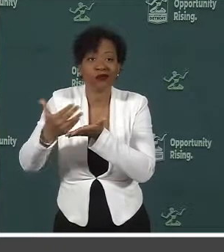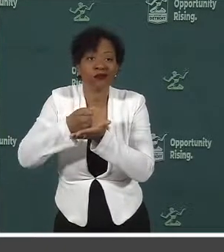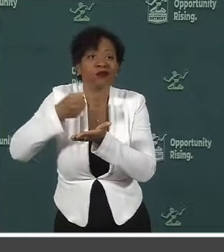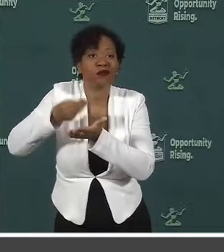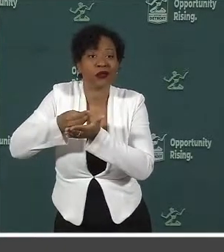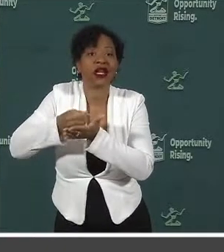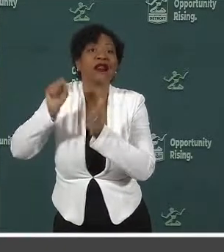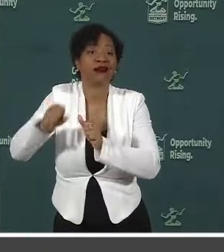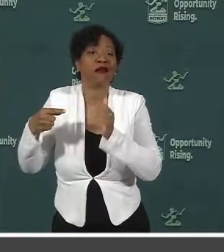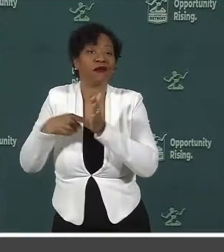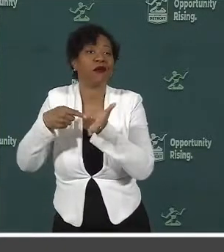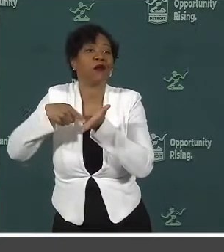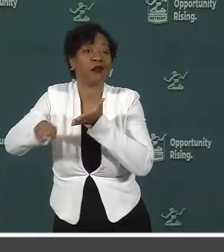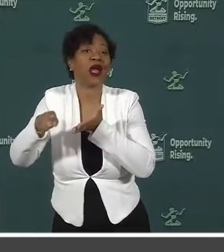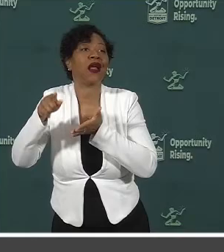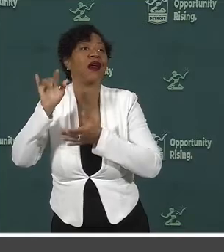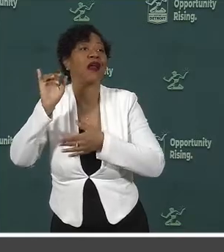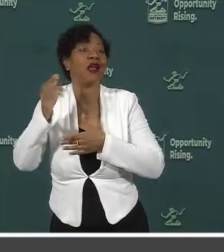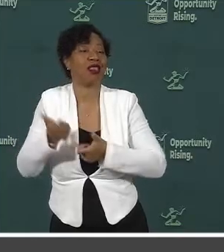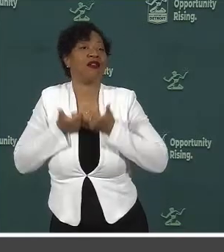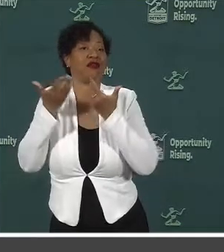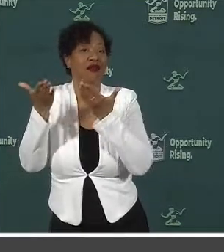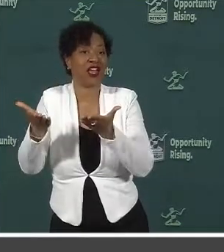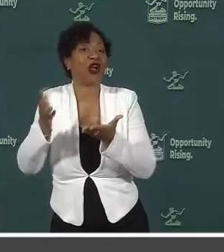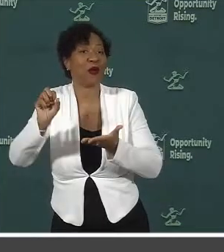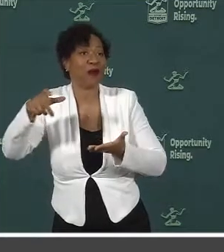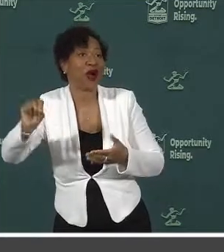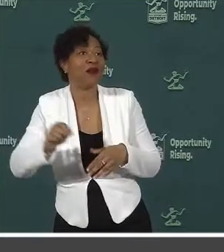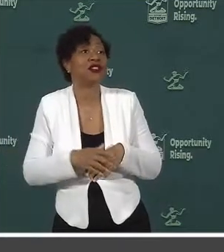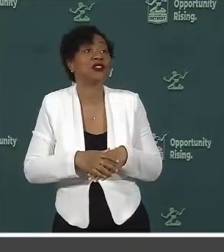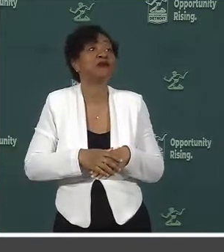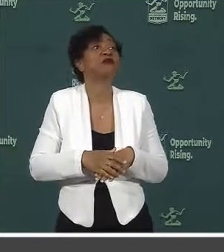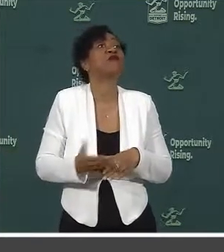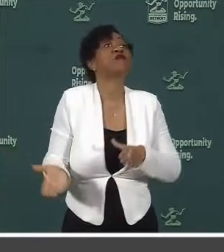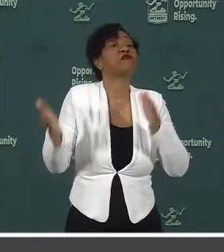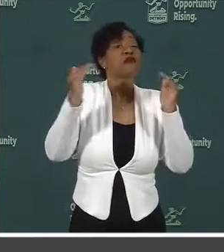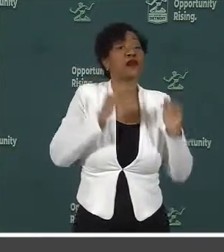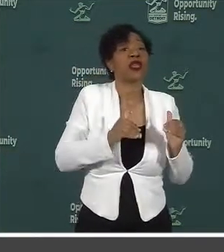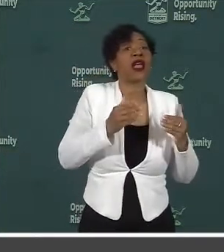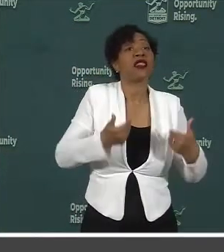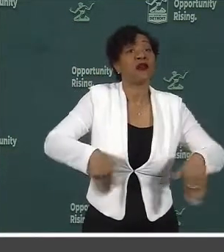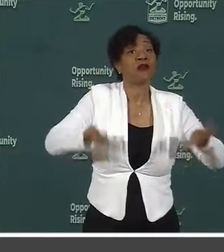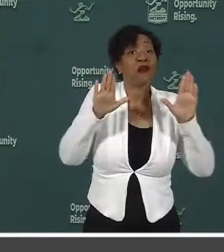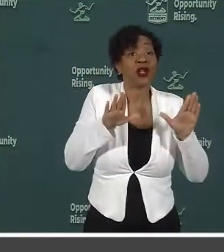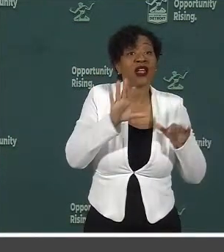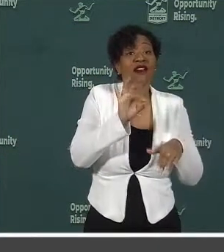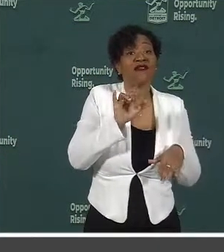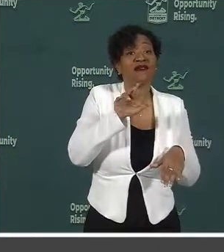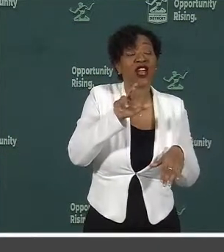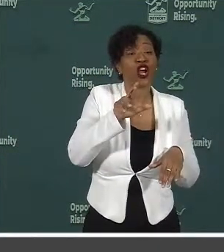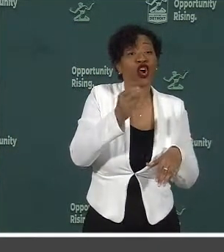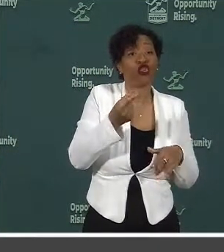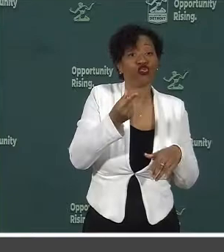FAIRGROUNDS AND 400 MILLION DOLLAR AMAZON CENTER WITH TWELVE HUNDRED JOBS IS GOING ON